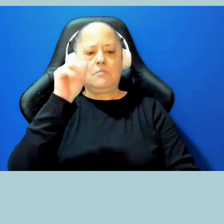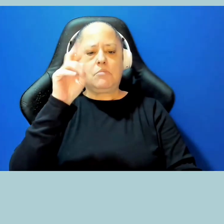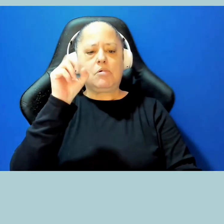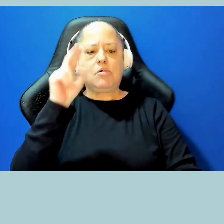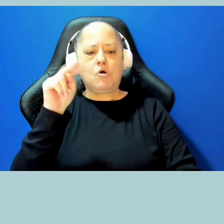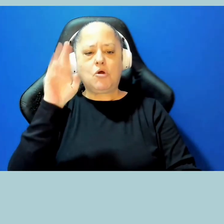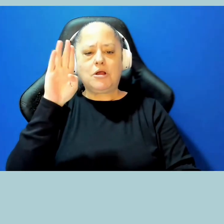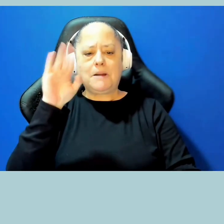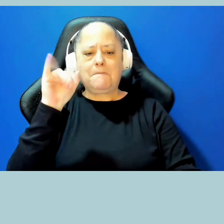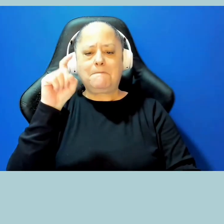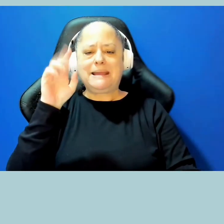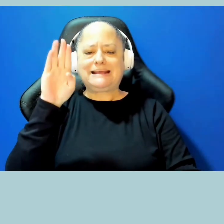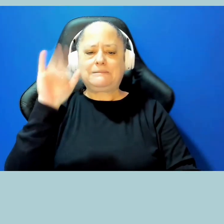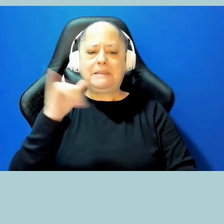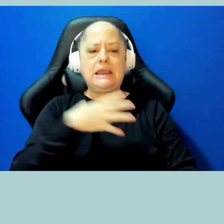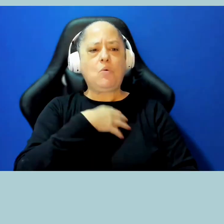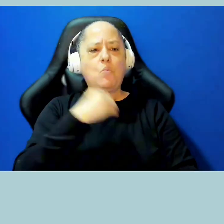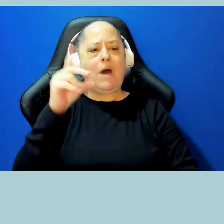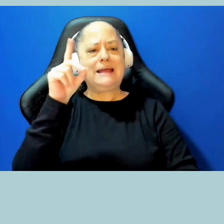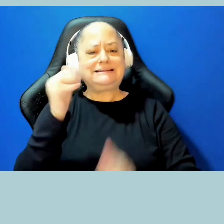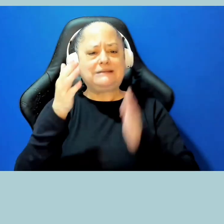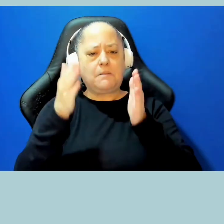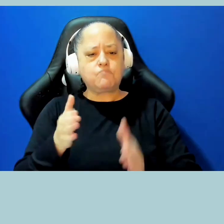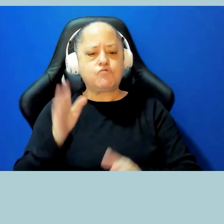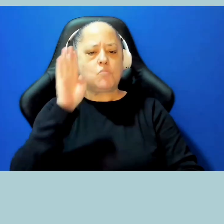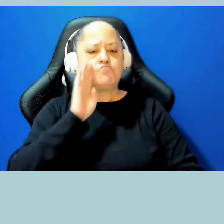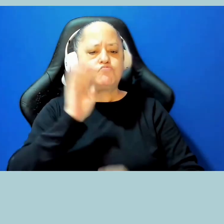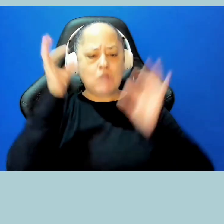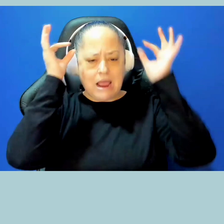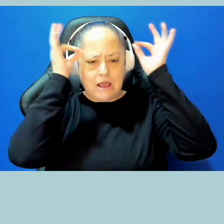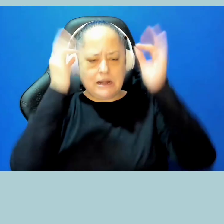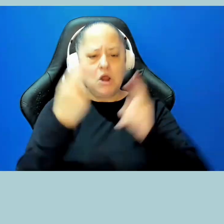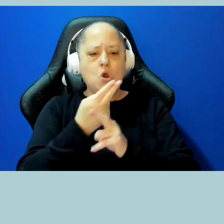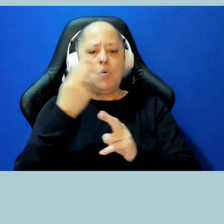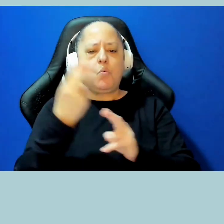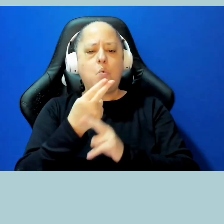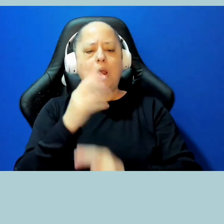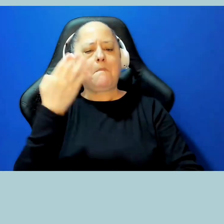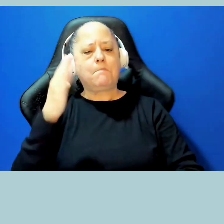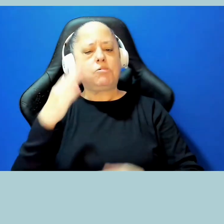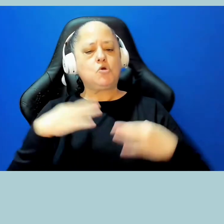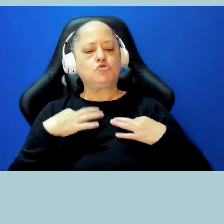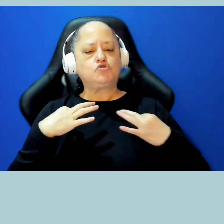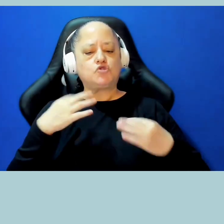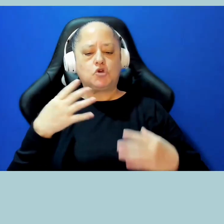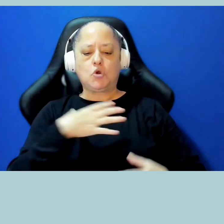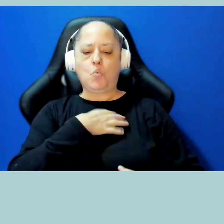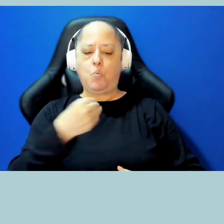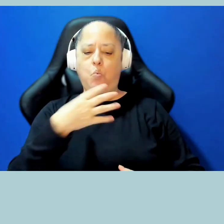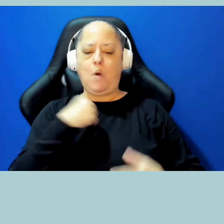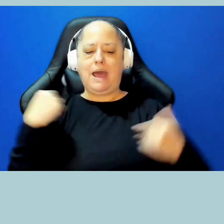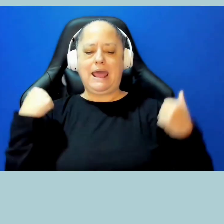person with brown hair. I'm wearing a blue shirt and white sweater, and I will be moderating our discussion